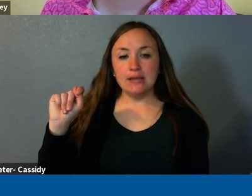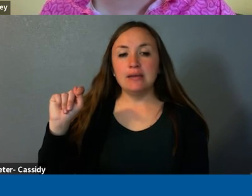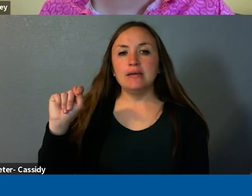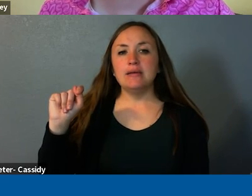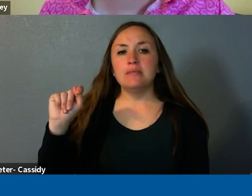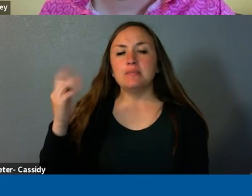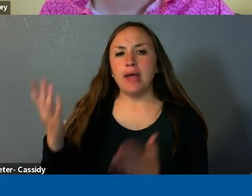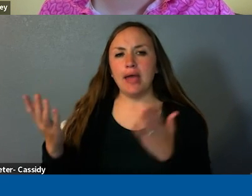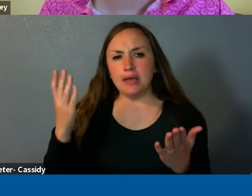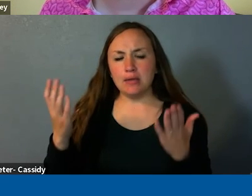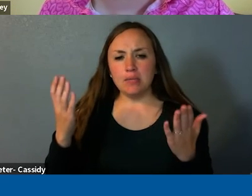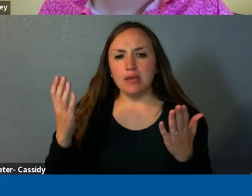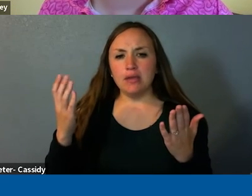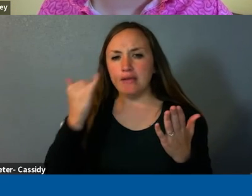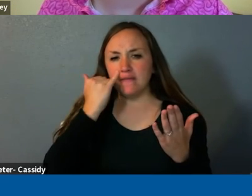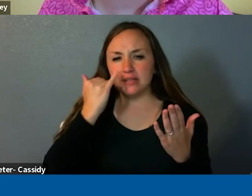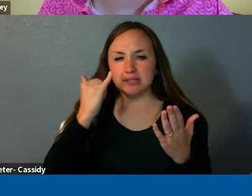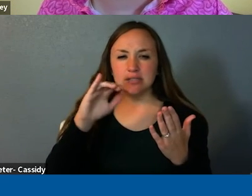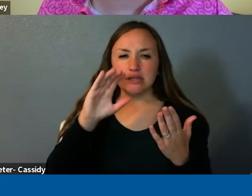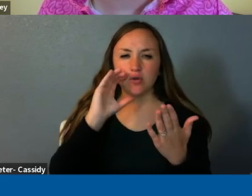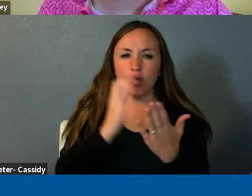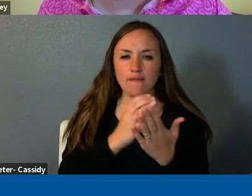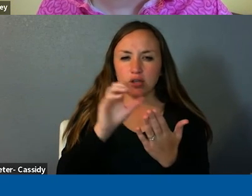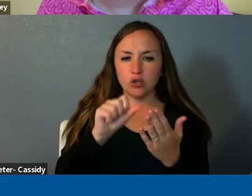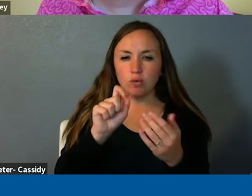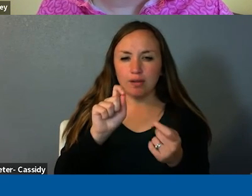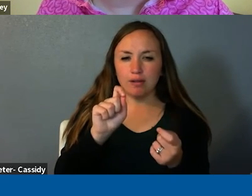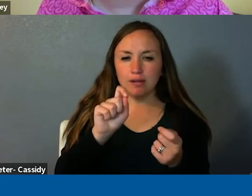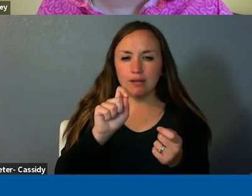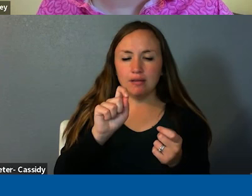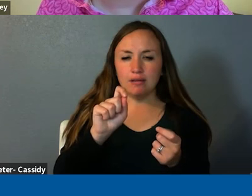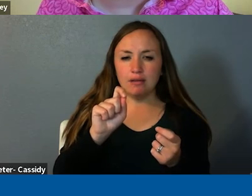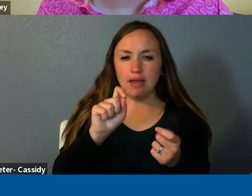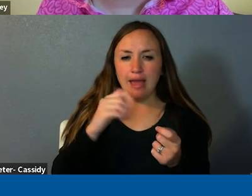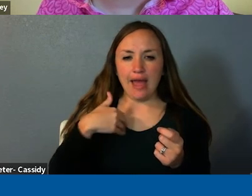where you can digest that in long text format. The other thing is, you know,